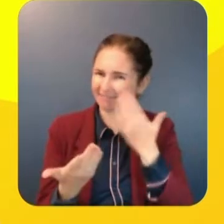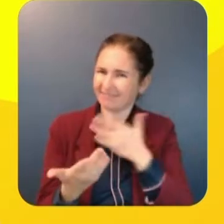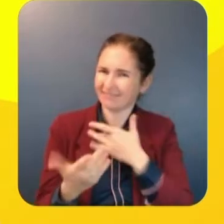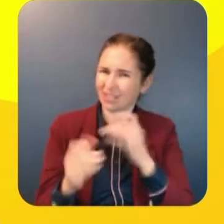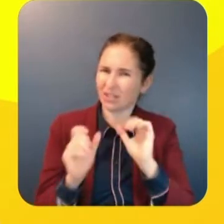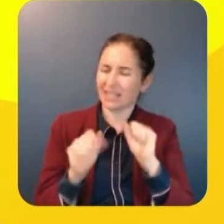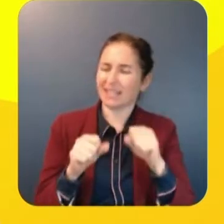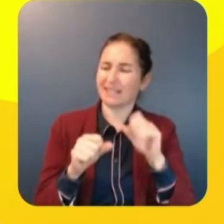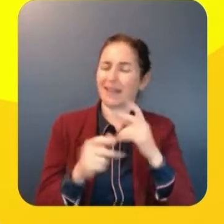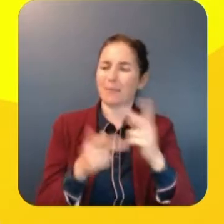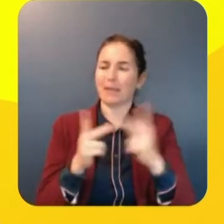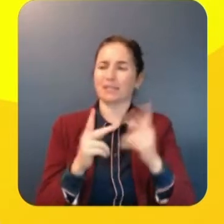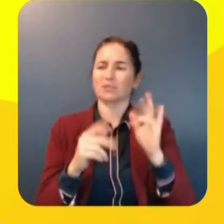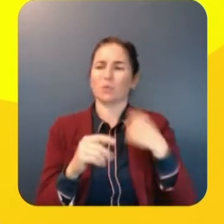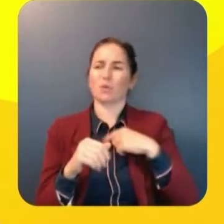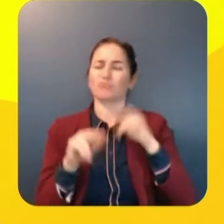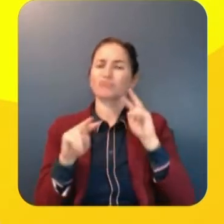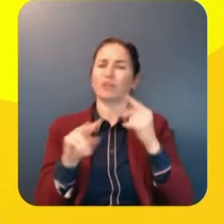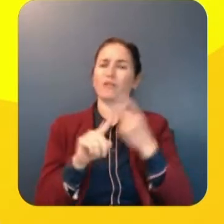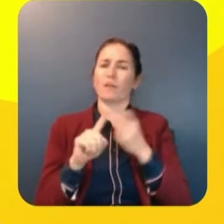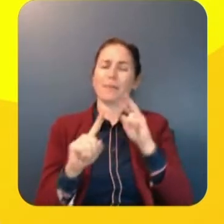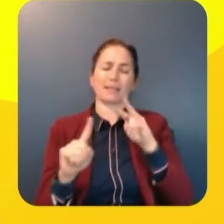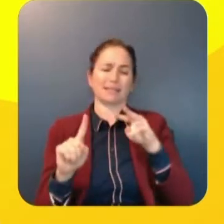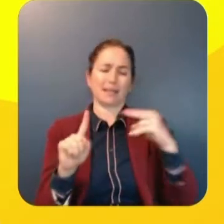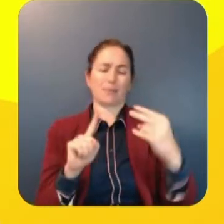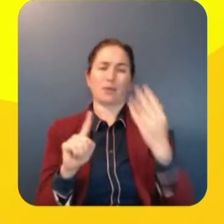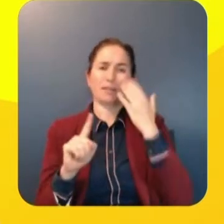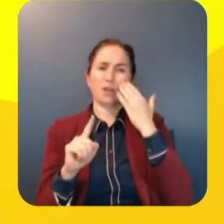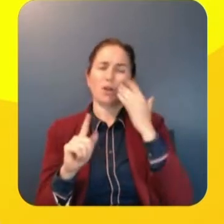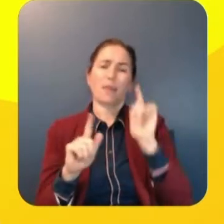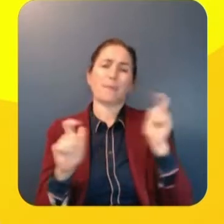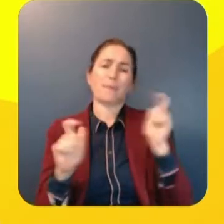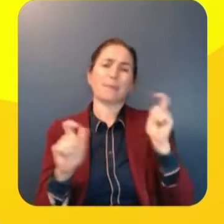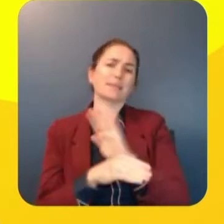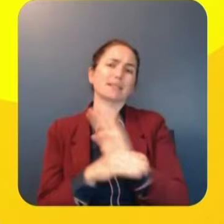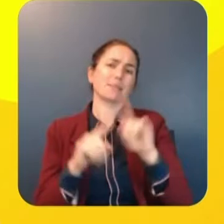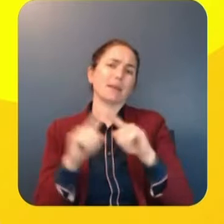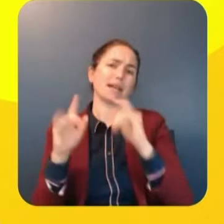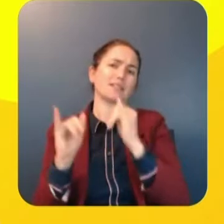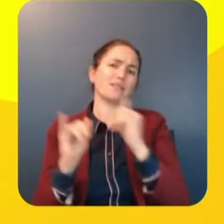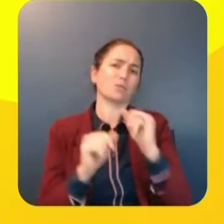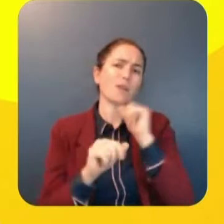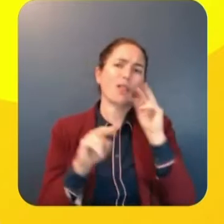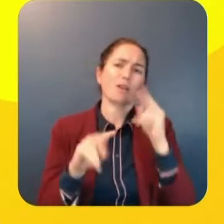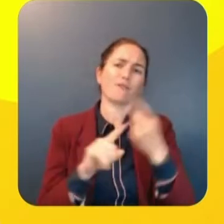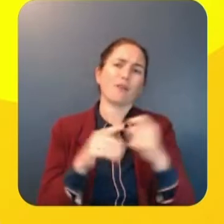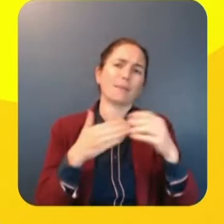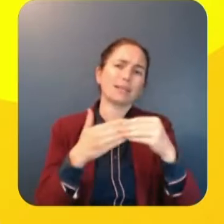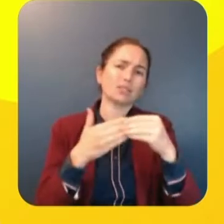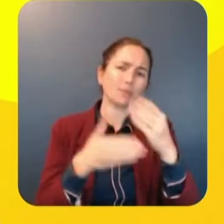we're looking at it from a standpoint of the big business, but individually we're not looking at it from a leadership standpoint. And it's the work of how do we do that?